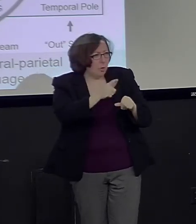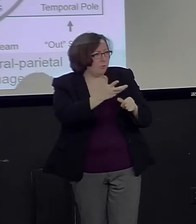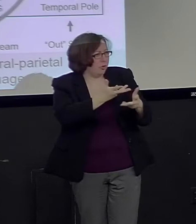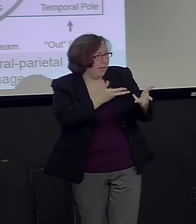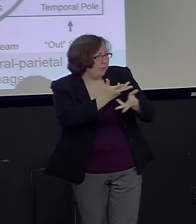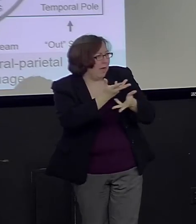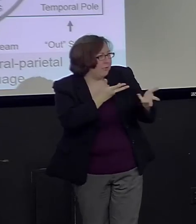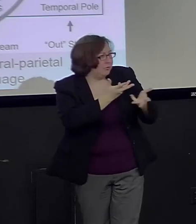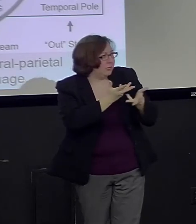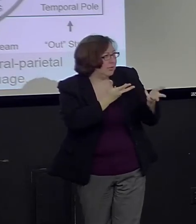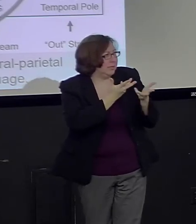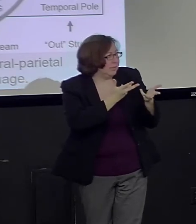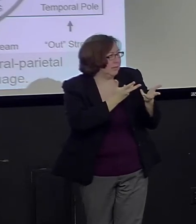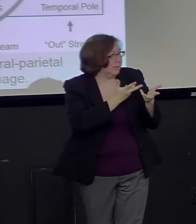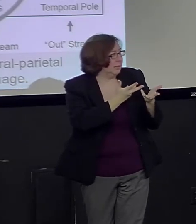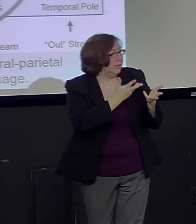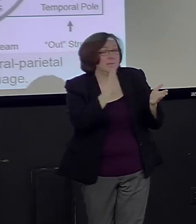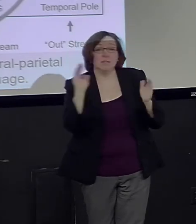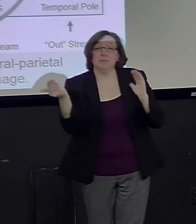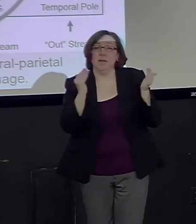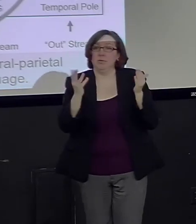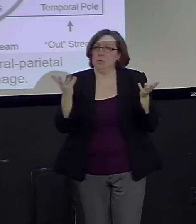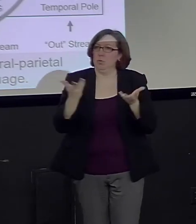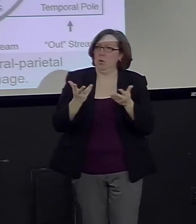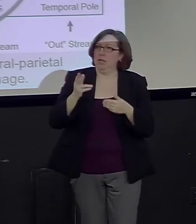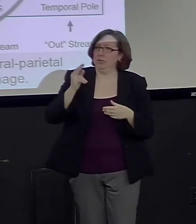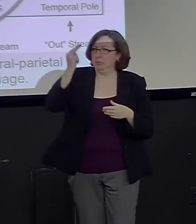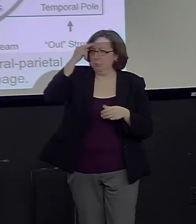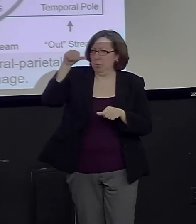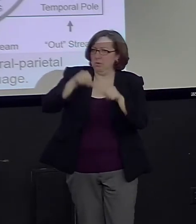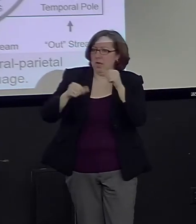as compared to what is the neuroscience for human language.